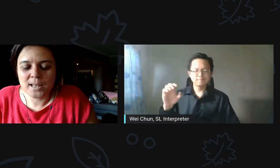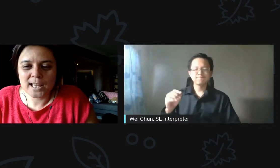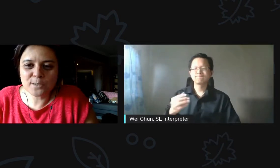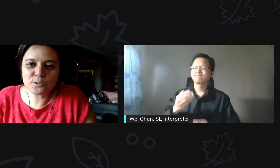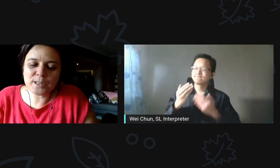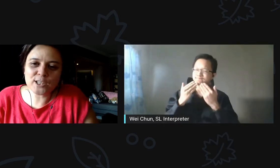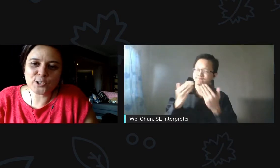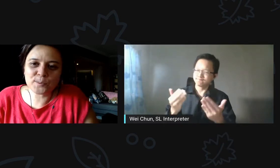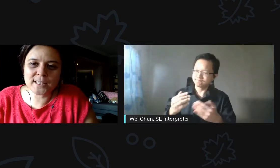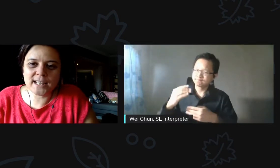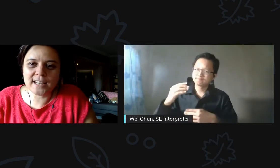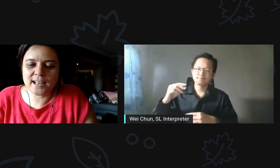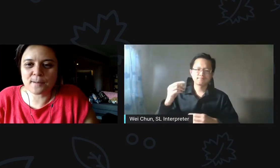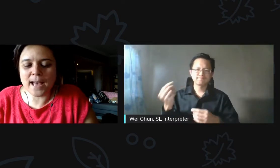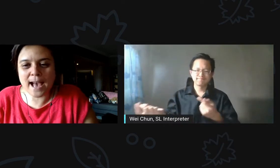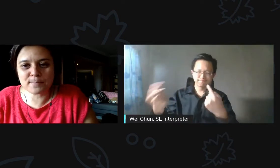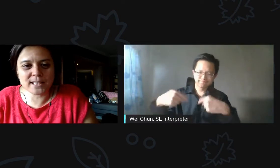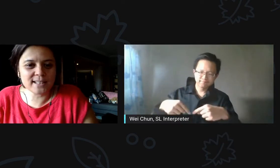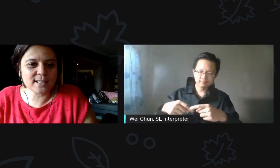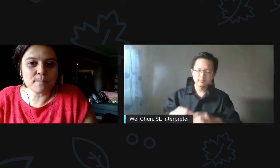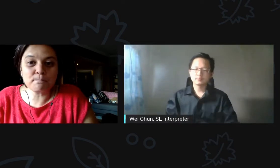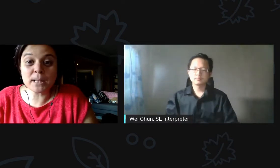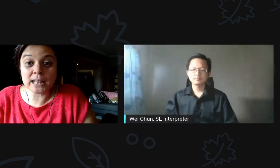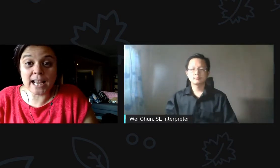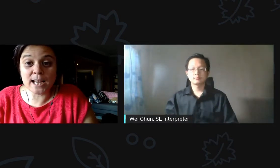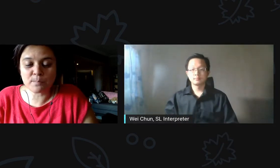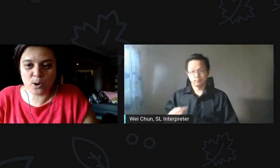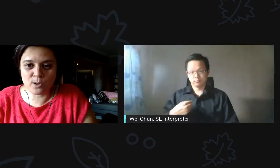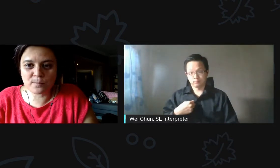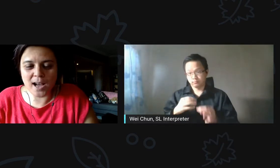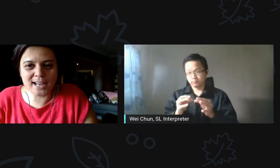He will be interpreting Abby’s Malay poem.